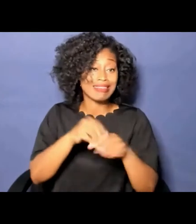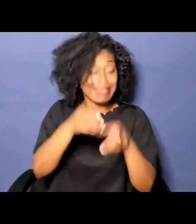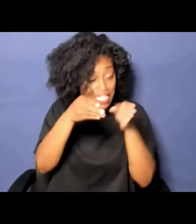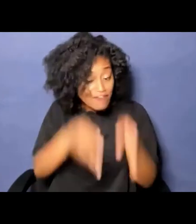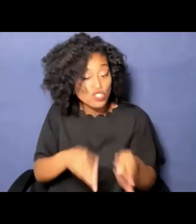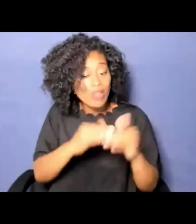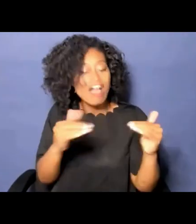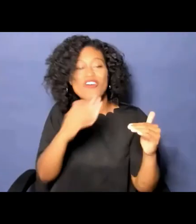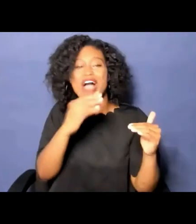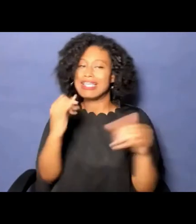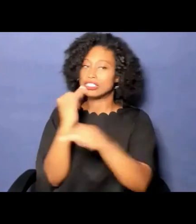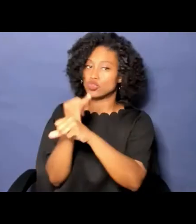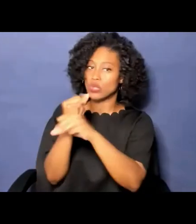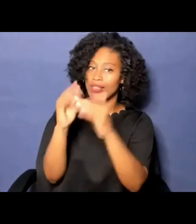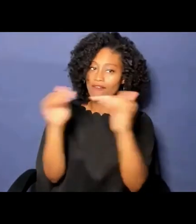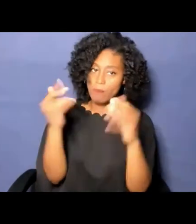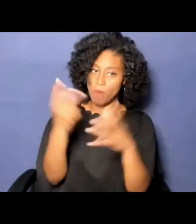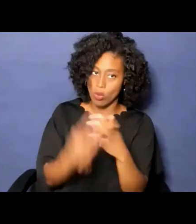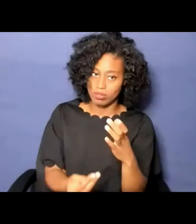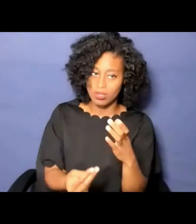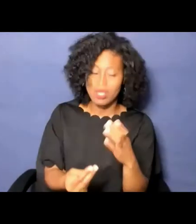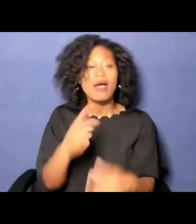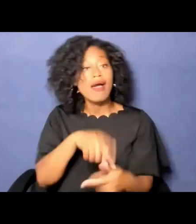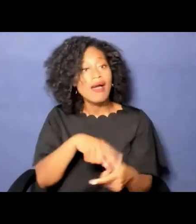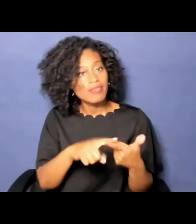And then I want to articulate the need for identity-based education a